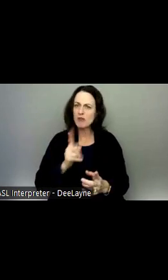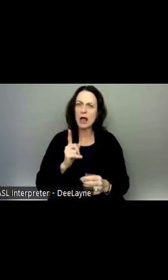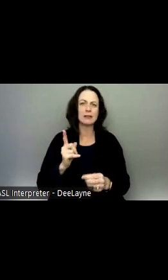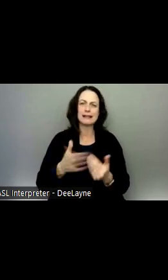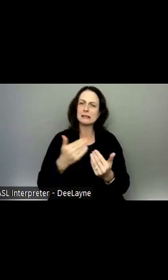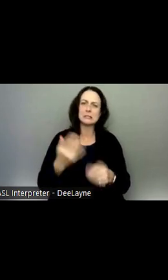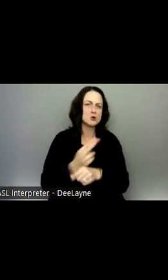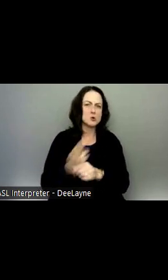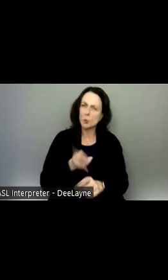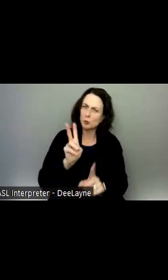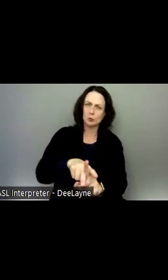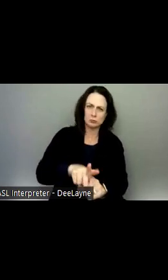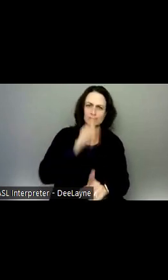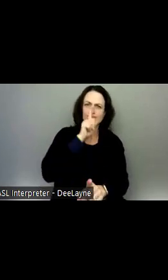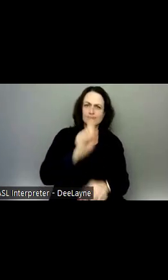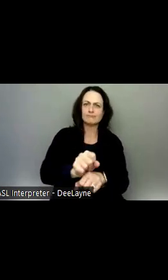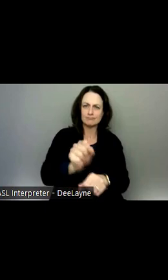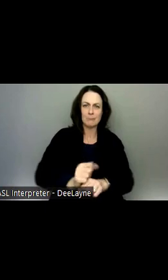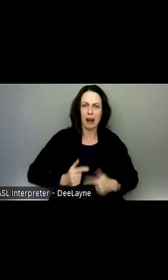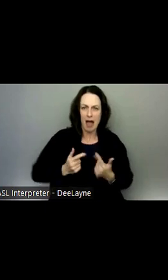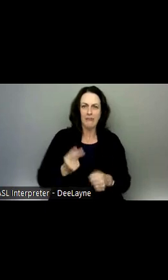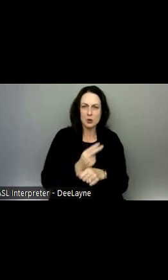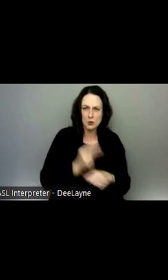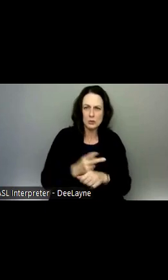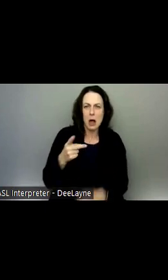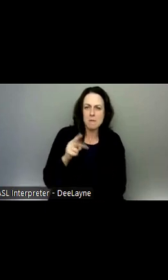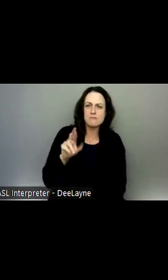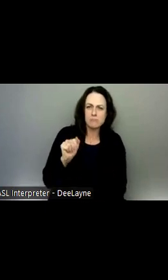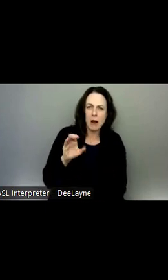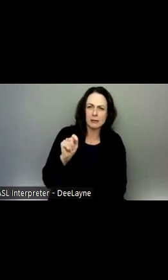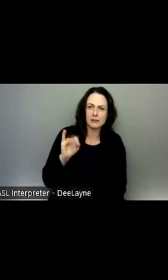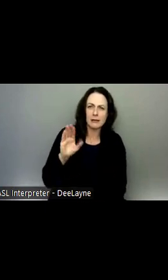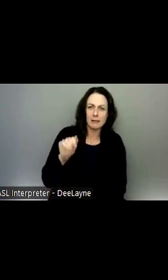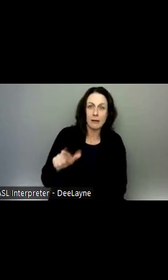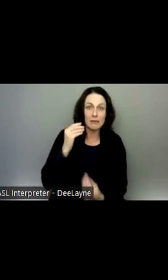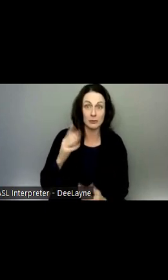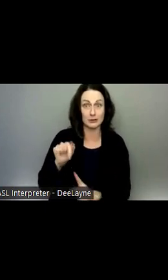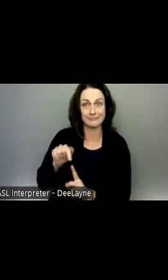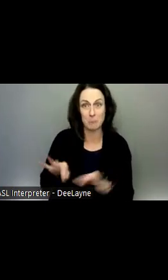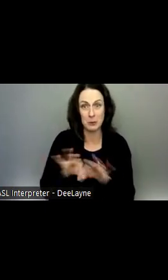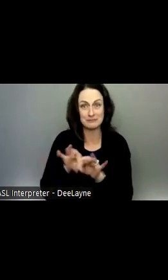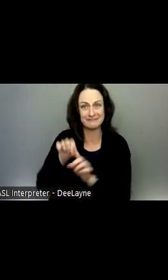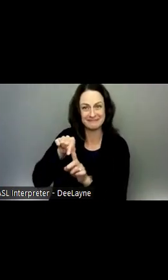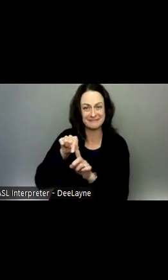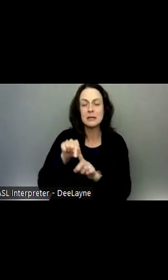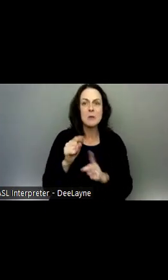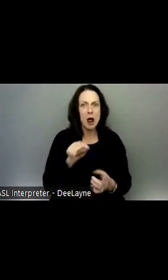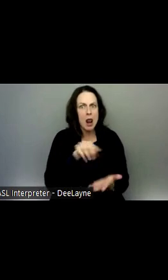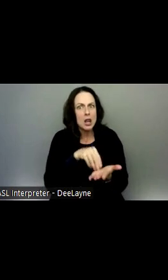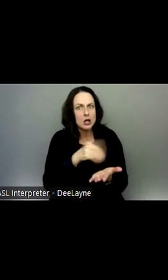People really come to LEAD because they wanna take practical information away back to their home institutions.